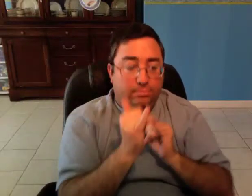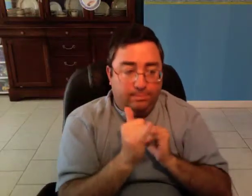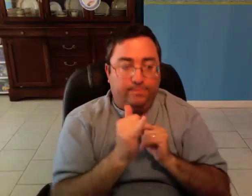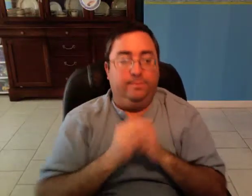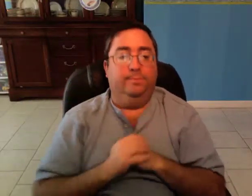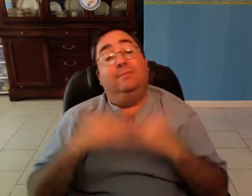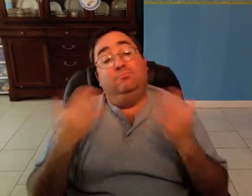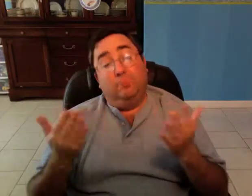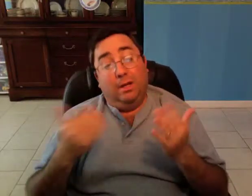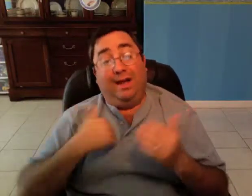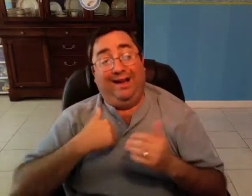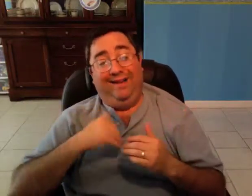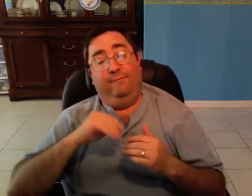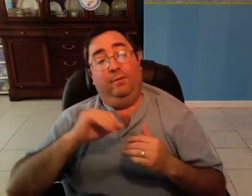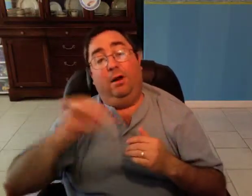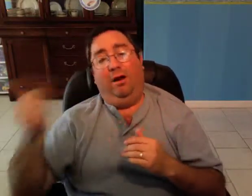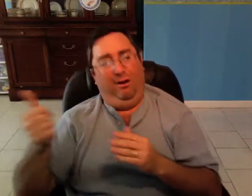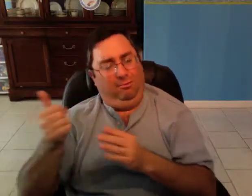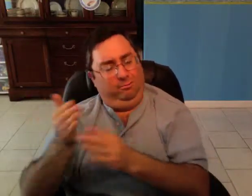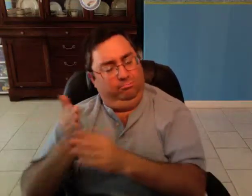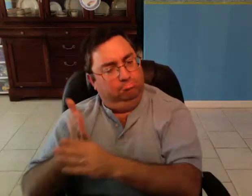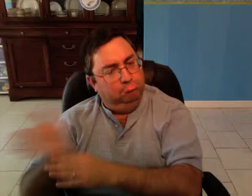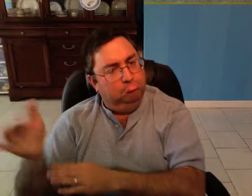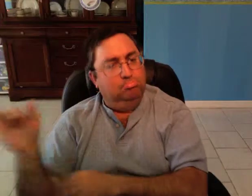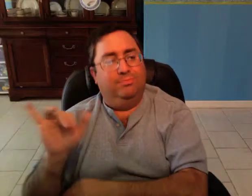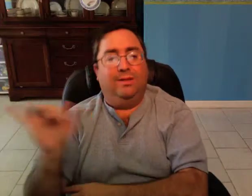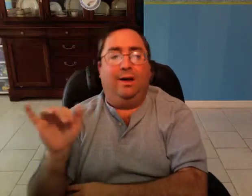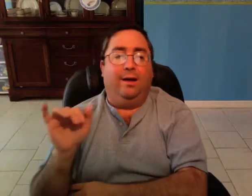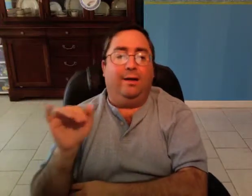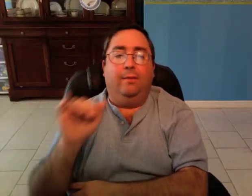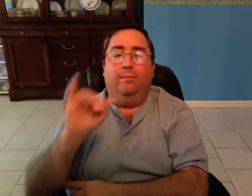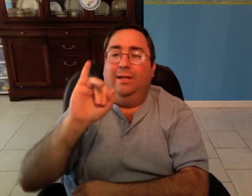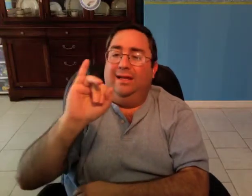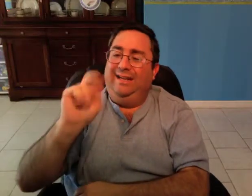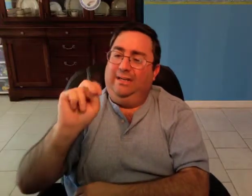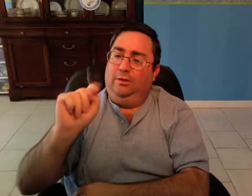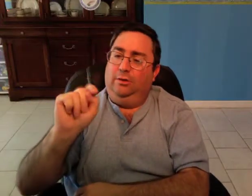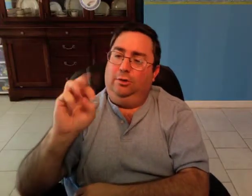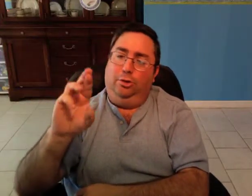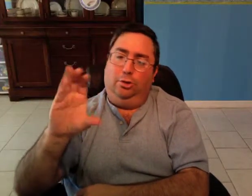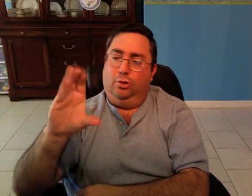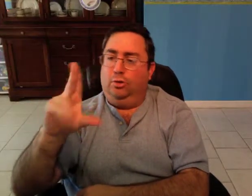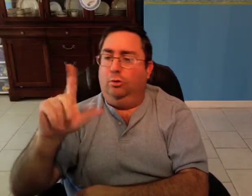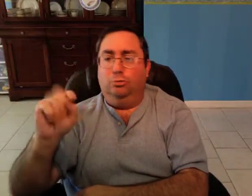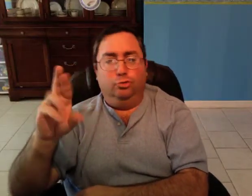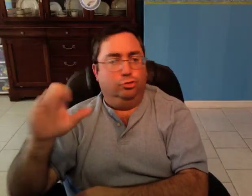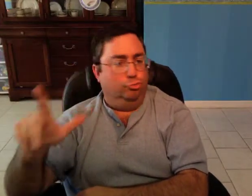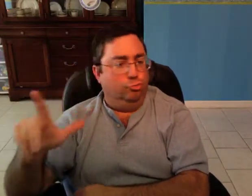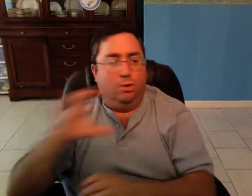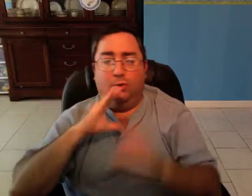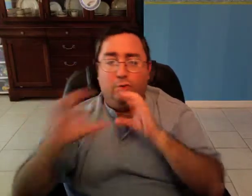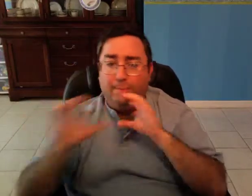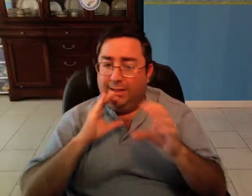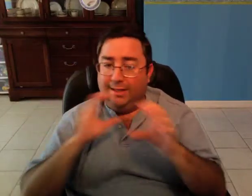There are other fields like "Intercultural Communication".